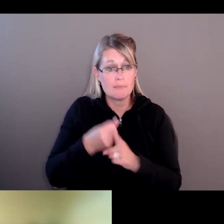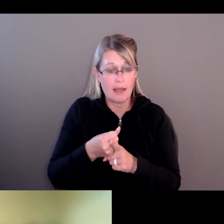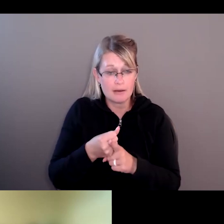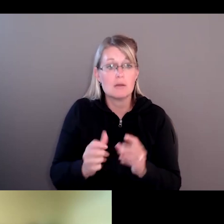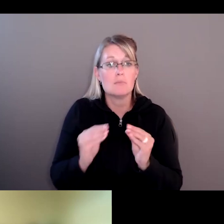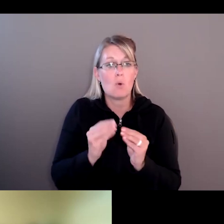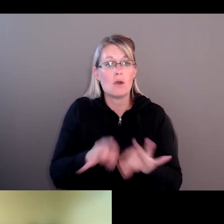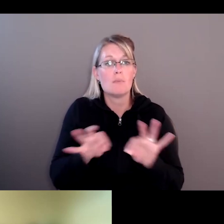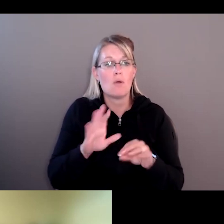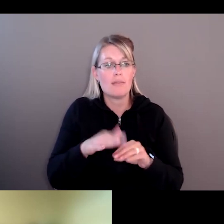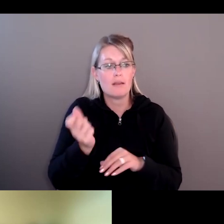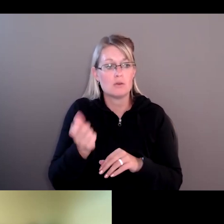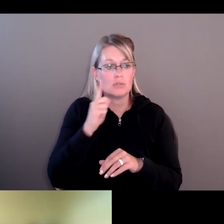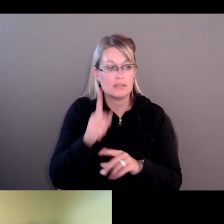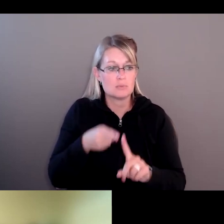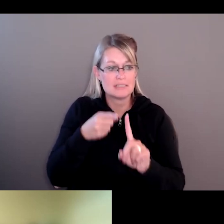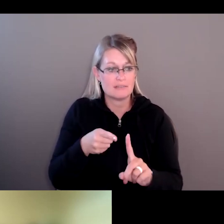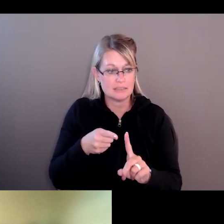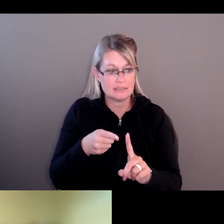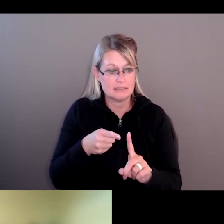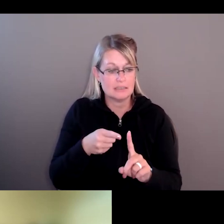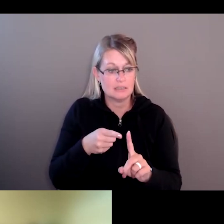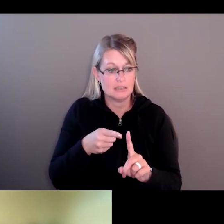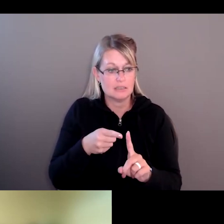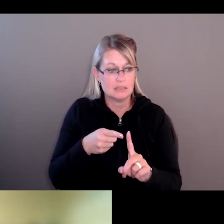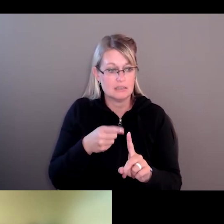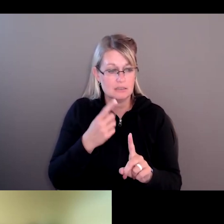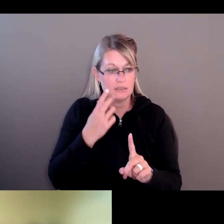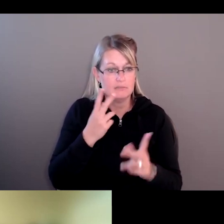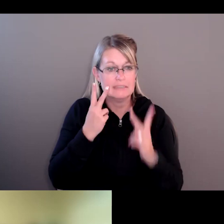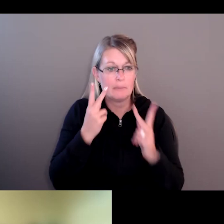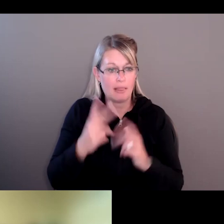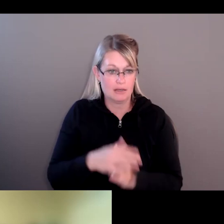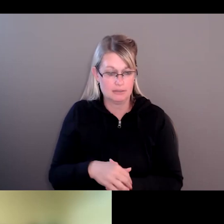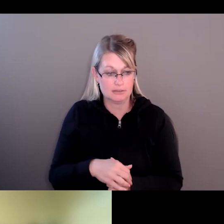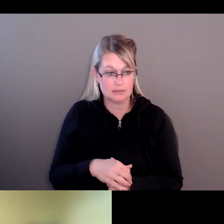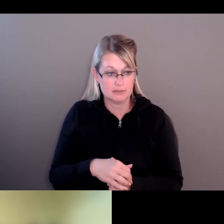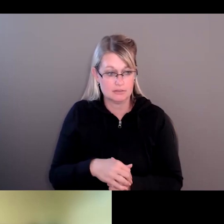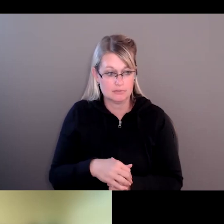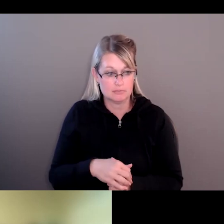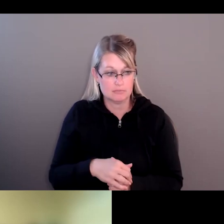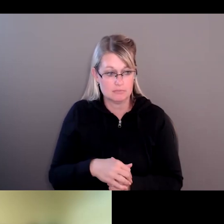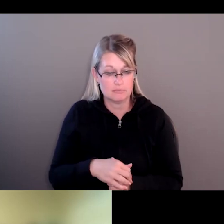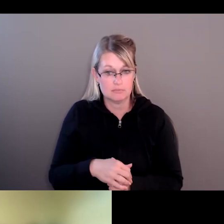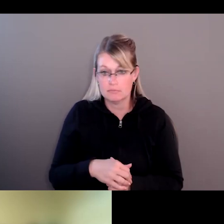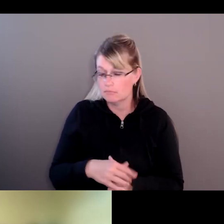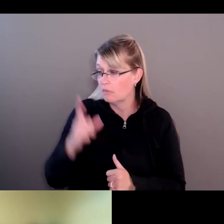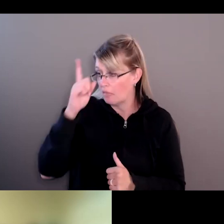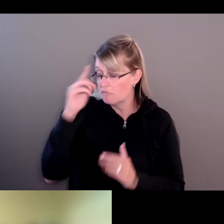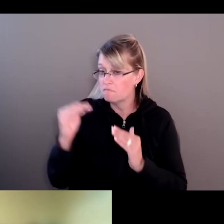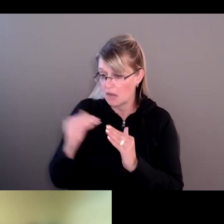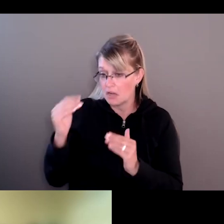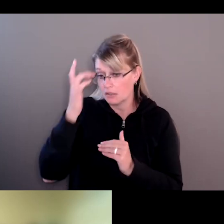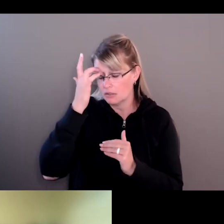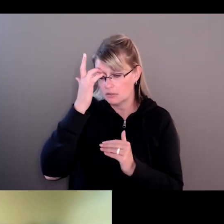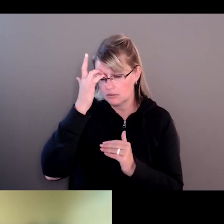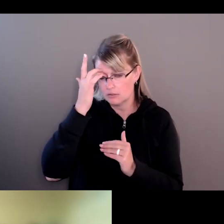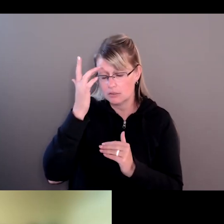than understanding the specific disabilities. >> Nic: I think that's fair and I know what